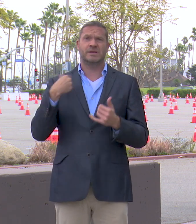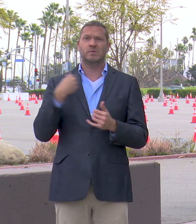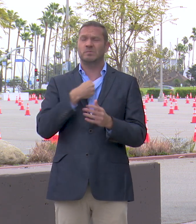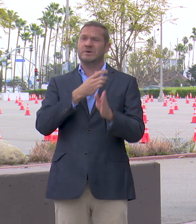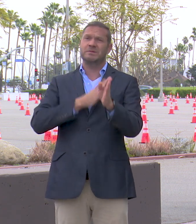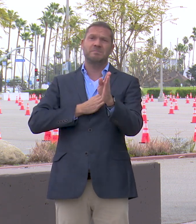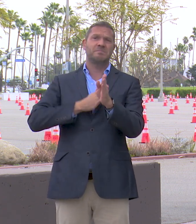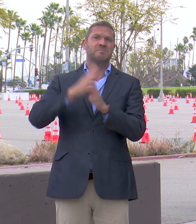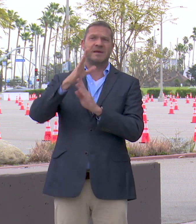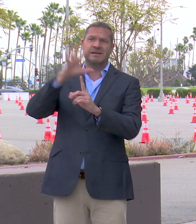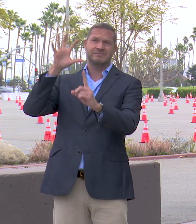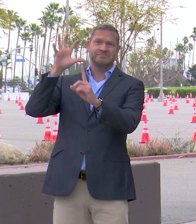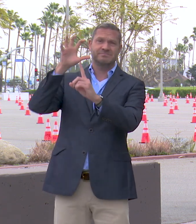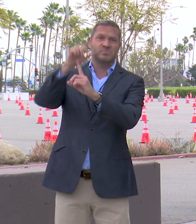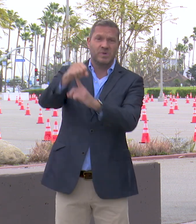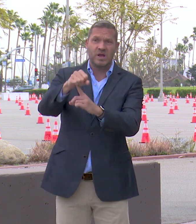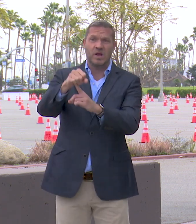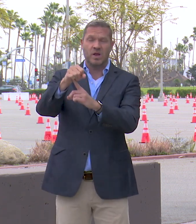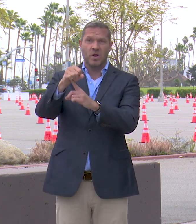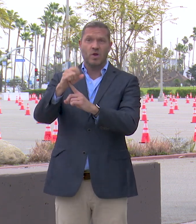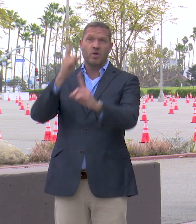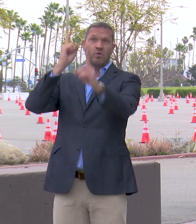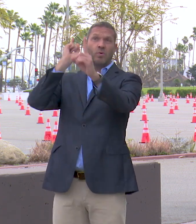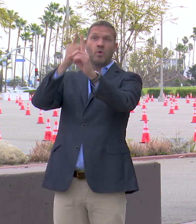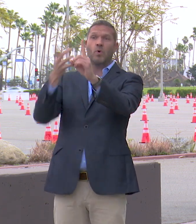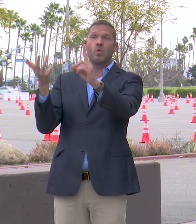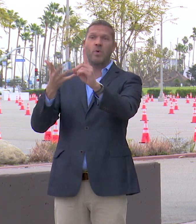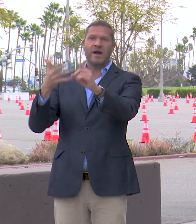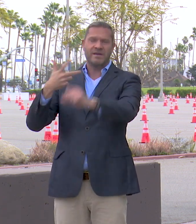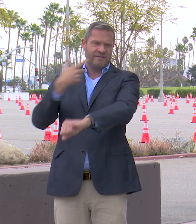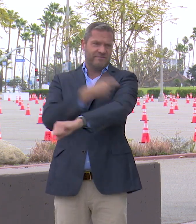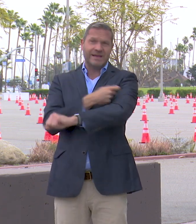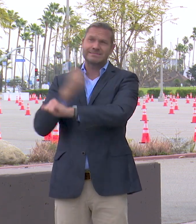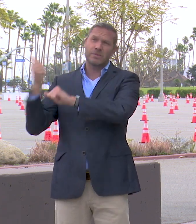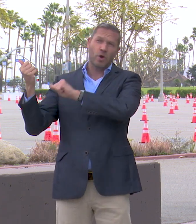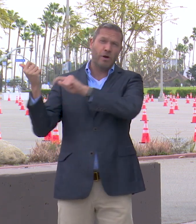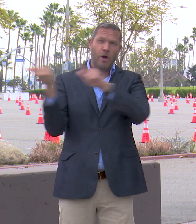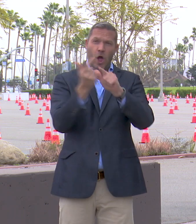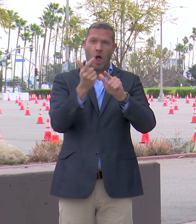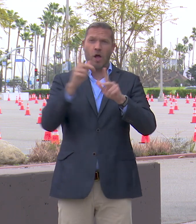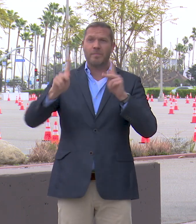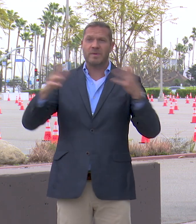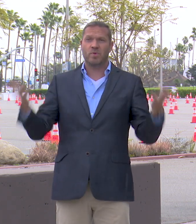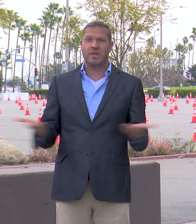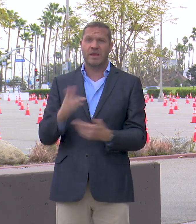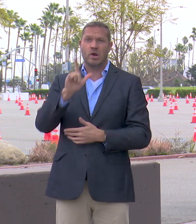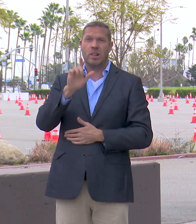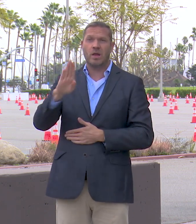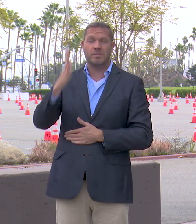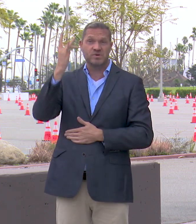vaccinate every eligible person in Long Beach to help protect against COVID-19.